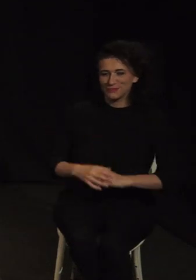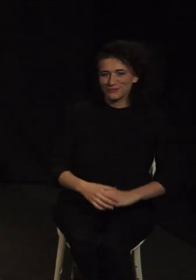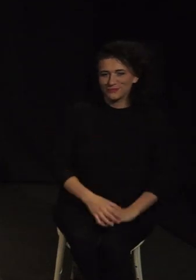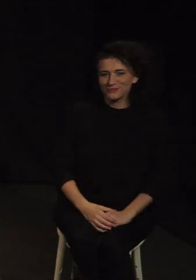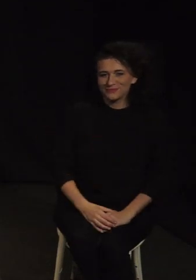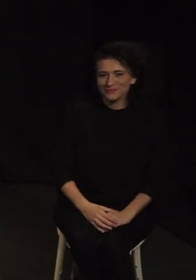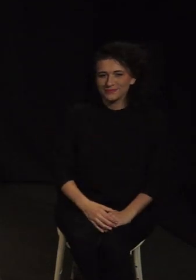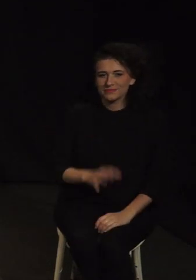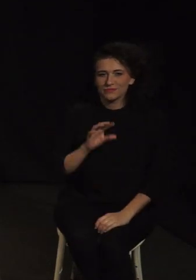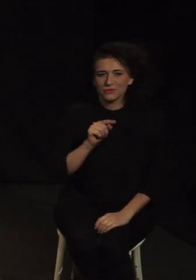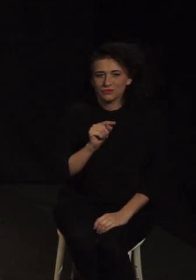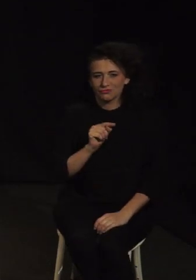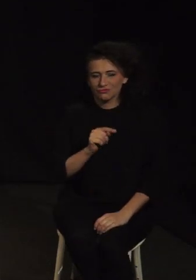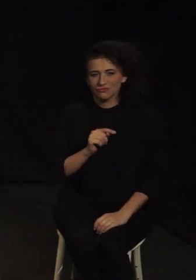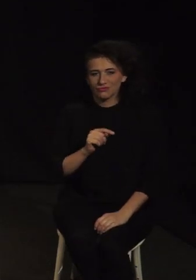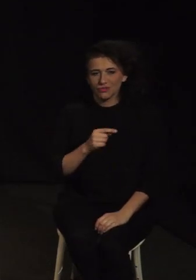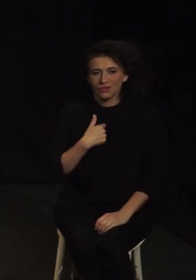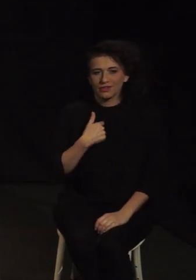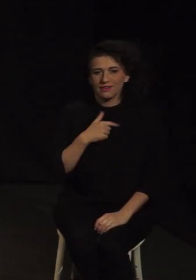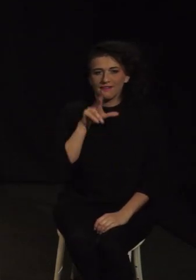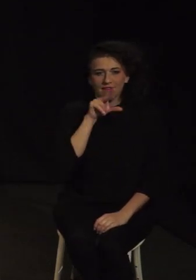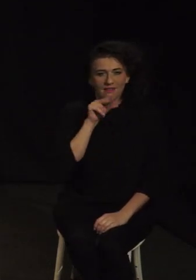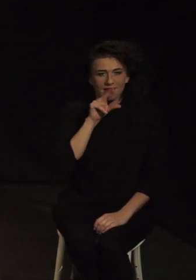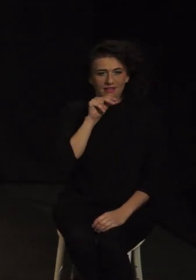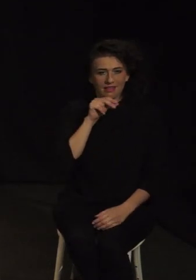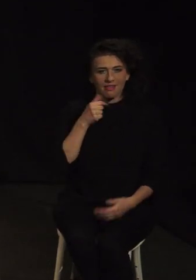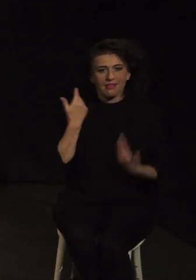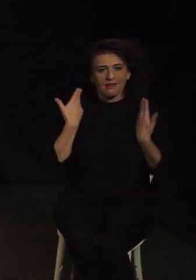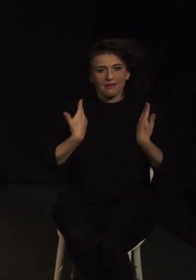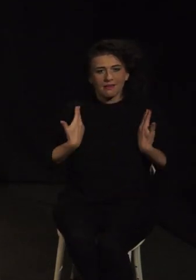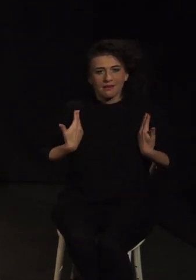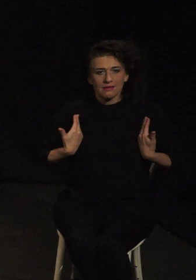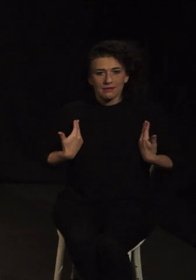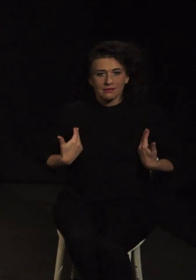This poem speaks through me. What I mean here is...